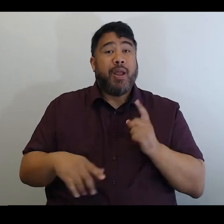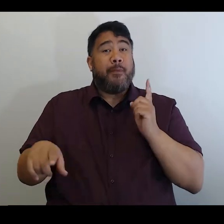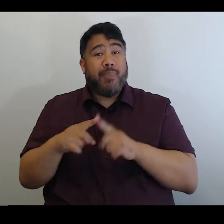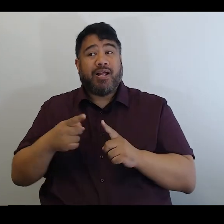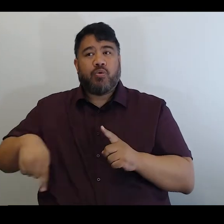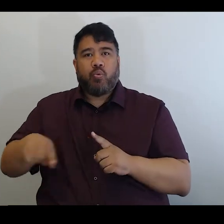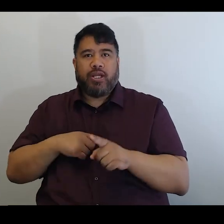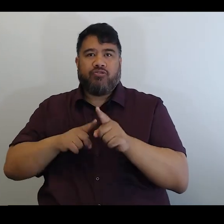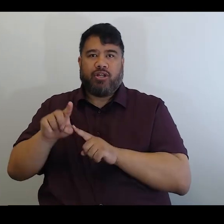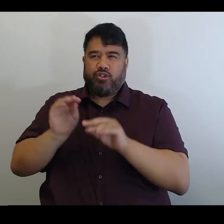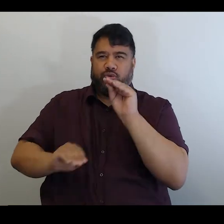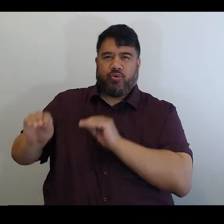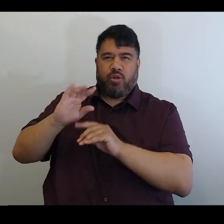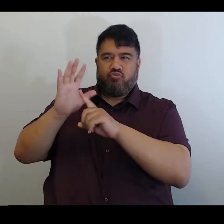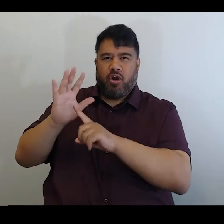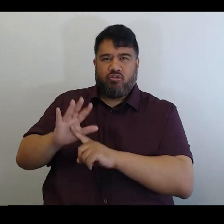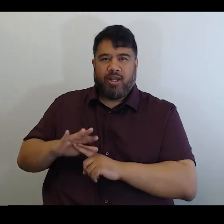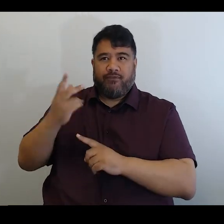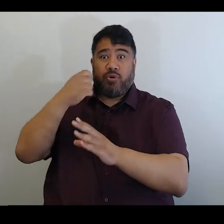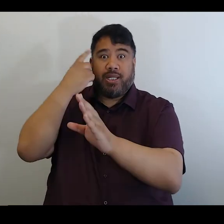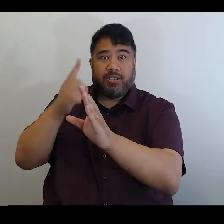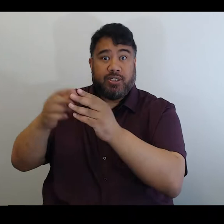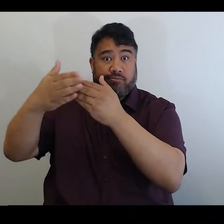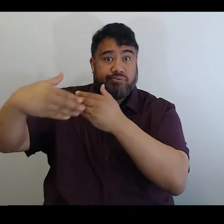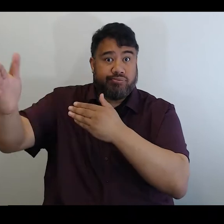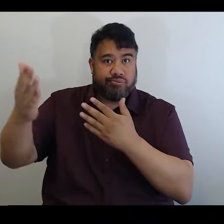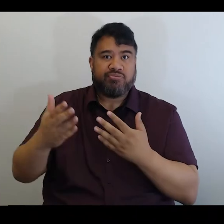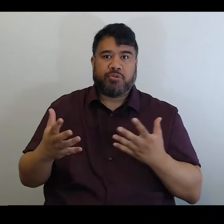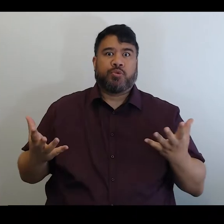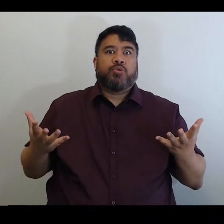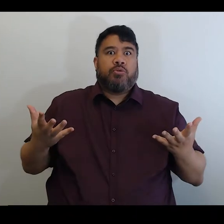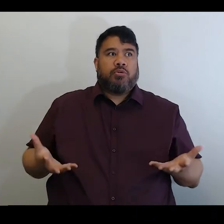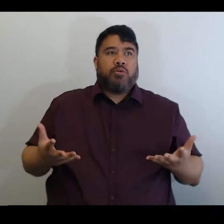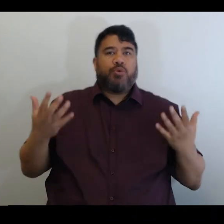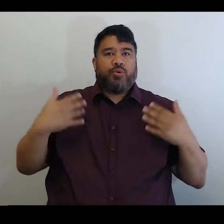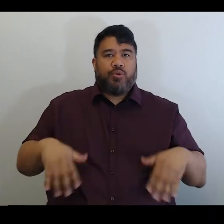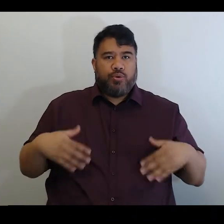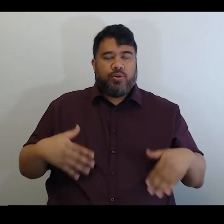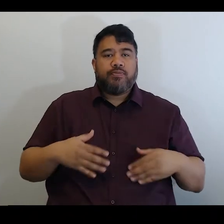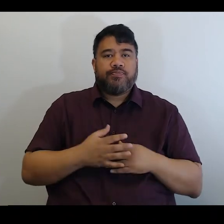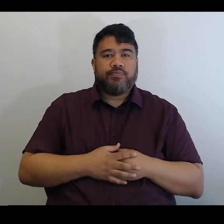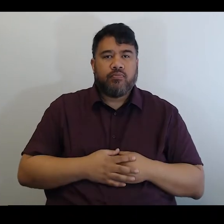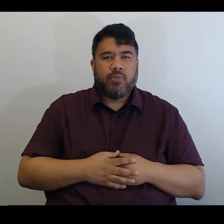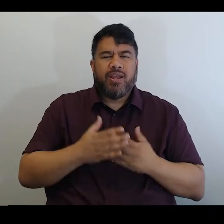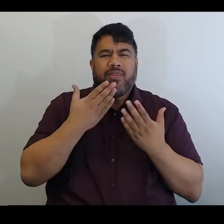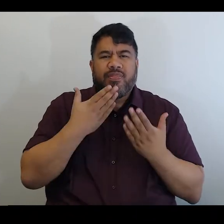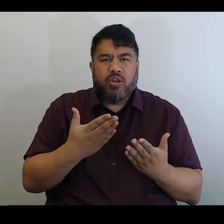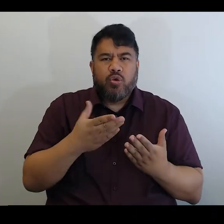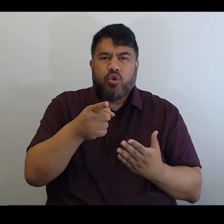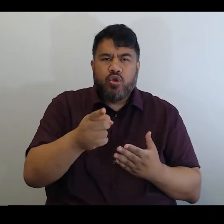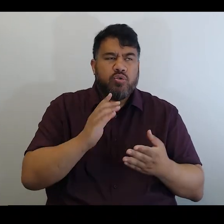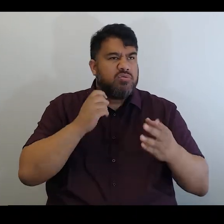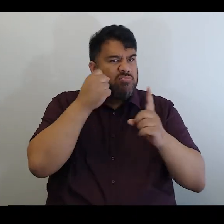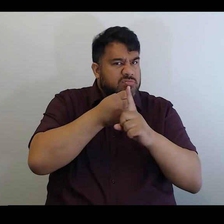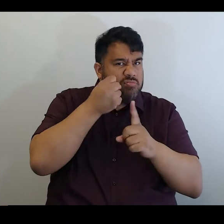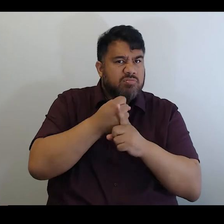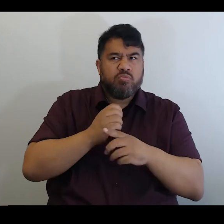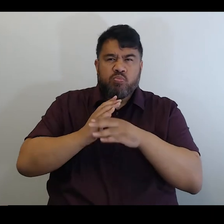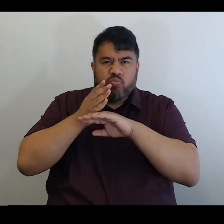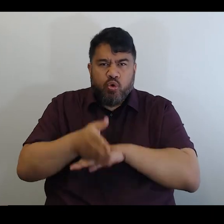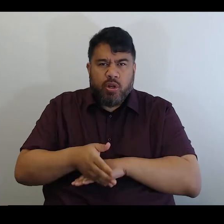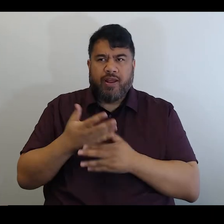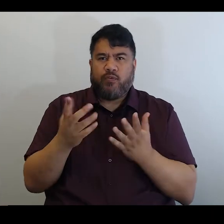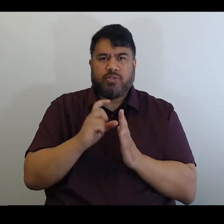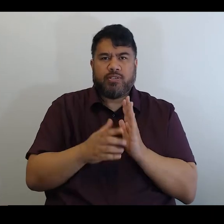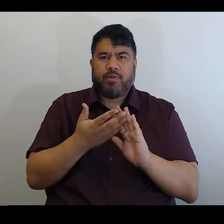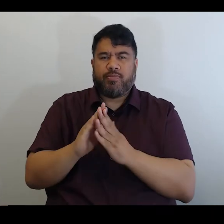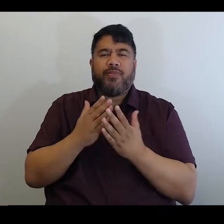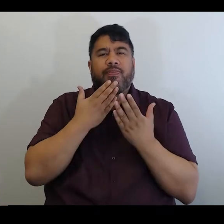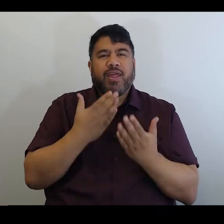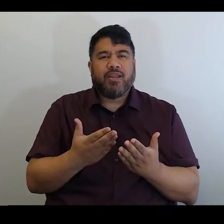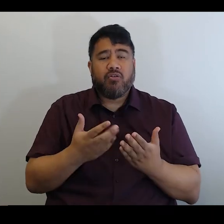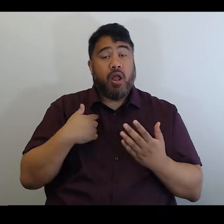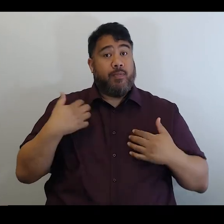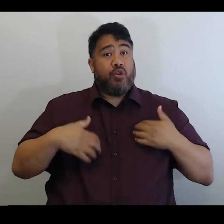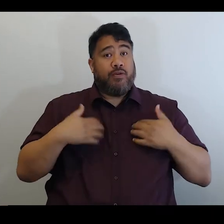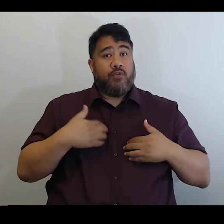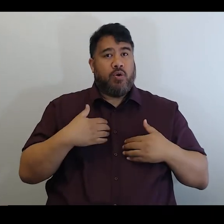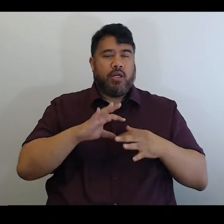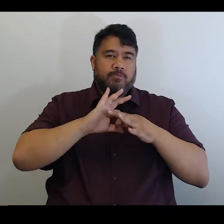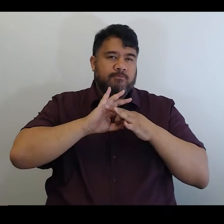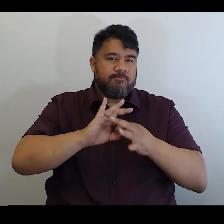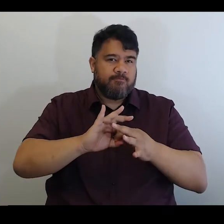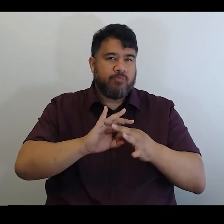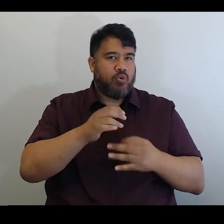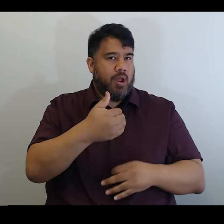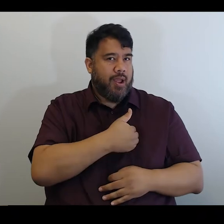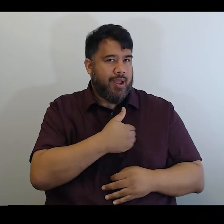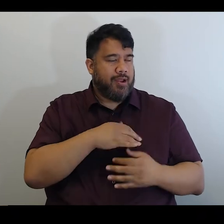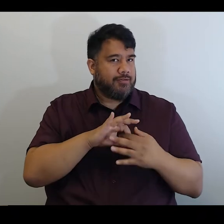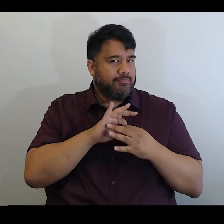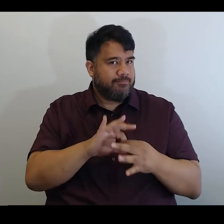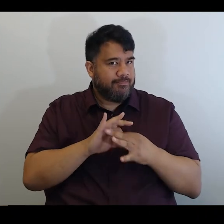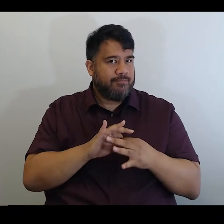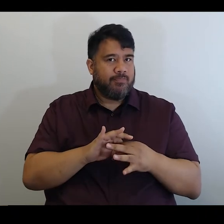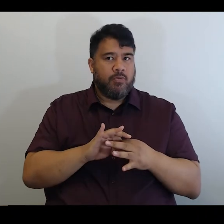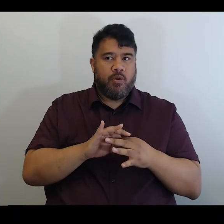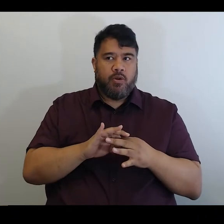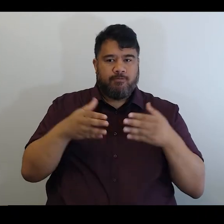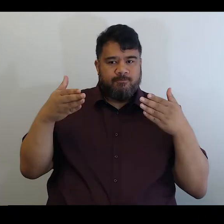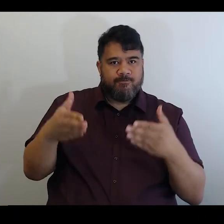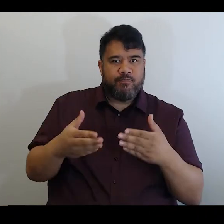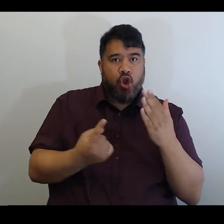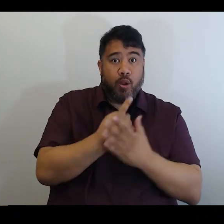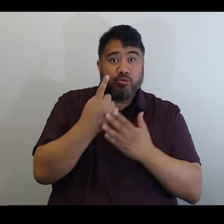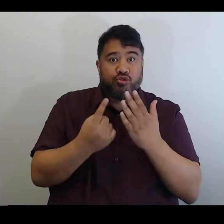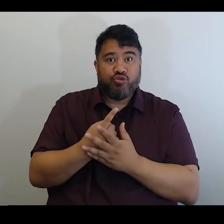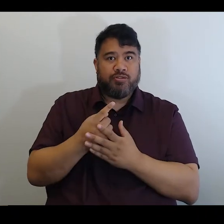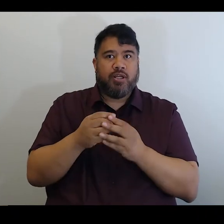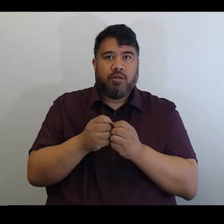So thank you for your ongoing work, for your advocacy, for your tireless work in our community. I'm really looking forward to to give a genuinely transforming and changing opportunities for our community,